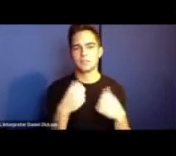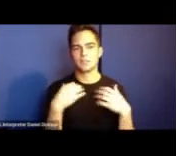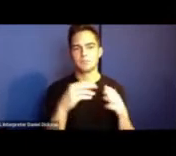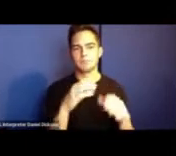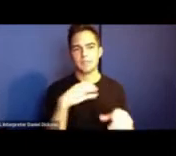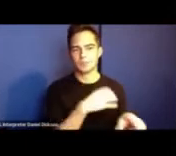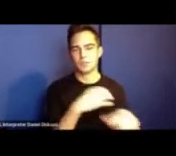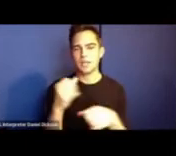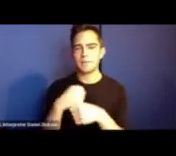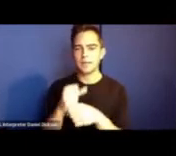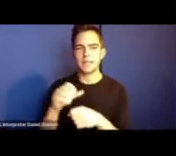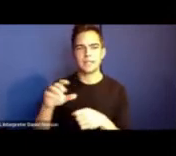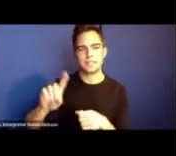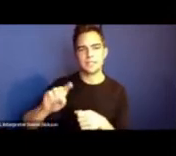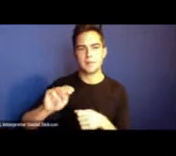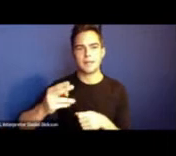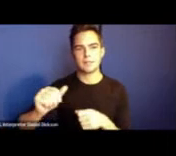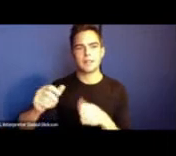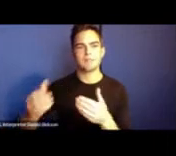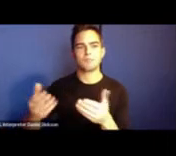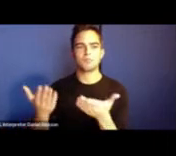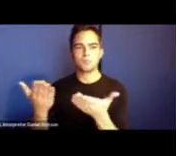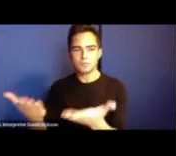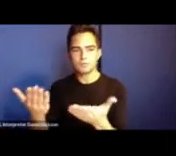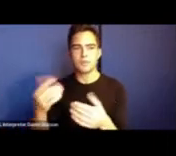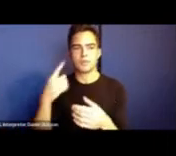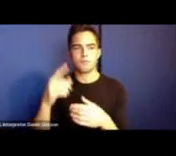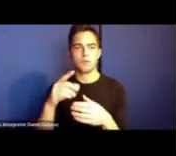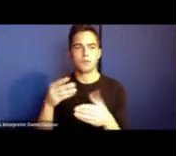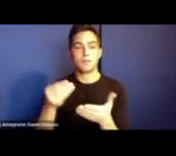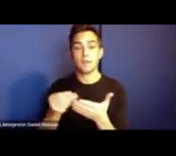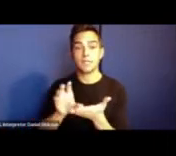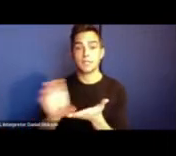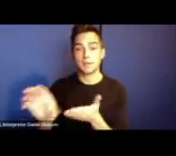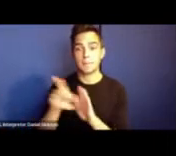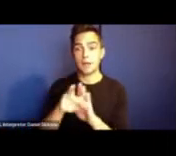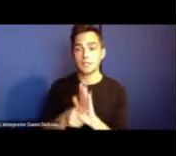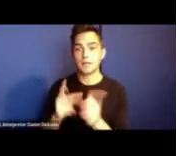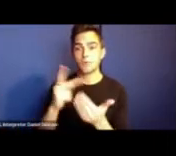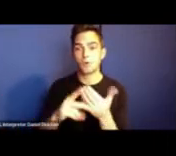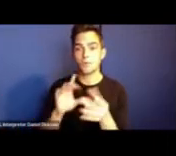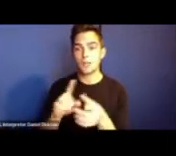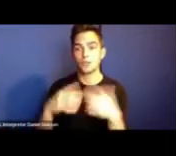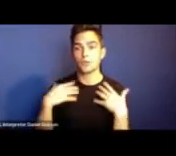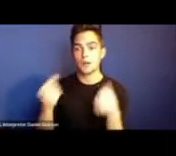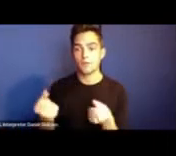recommendations for funding policy and programs related to recovery support services. Next